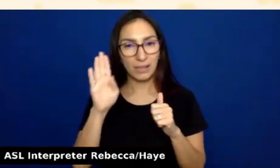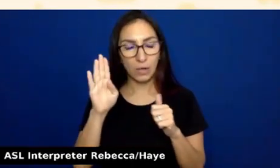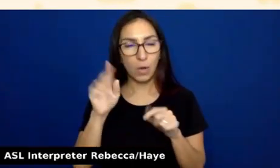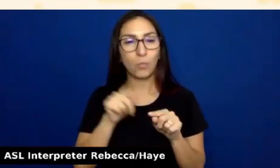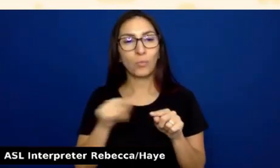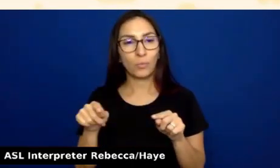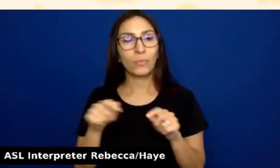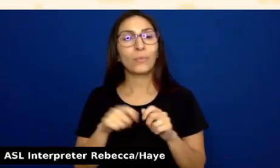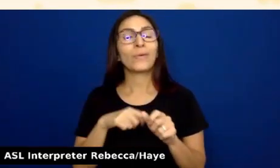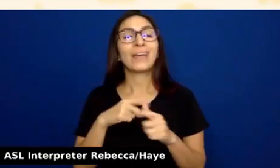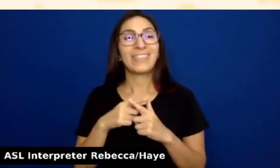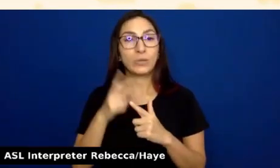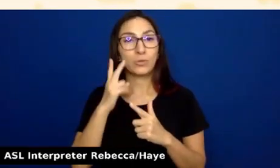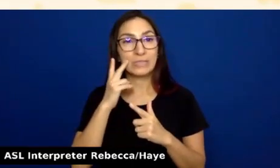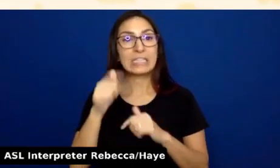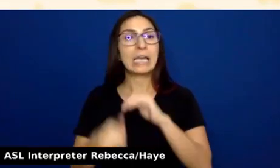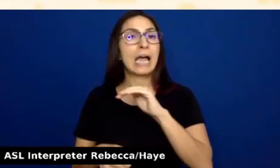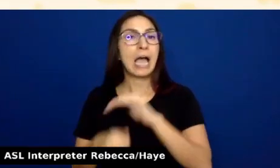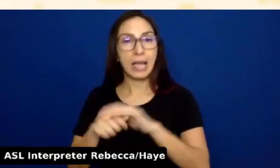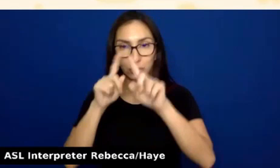hide the screen reader and does support that class. So that's nice.